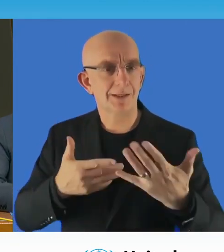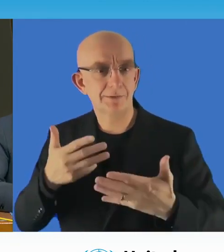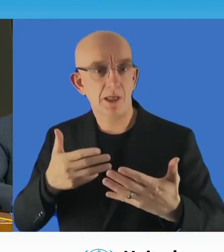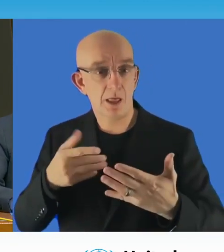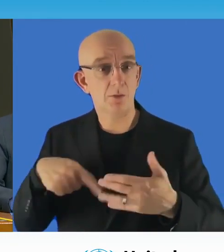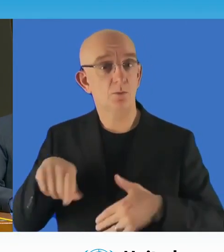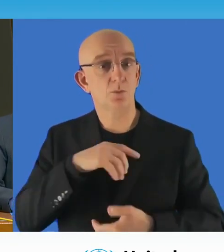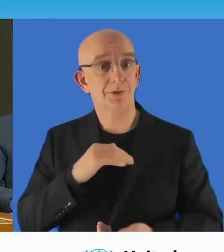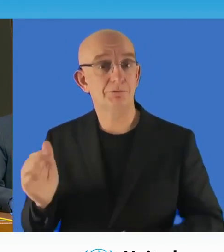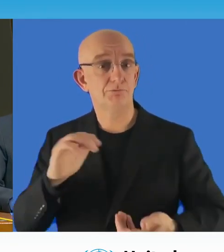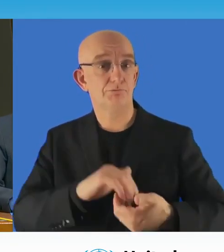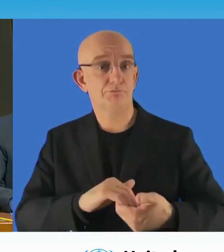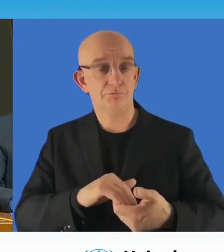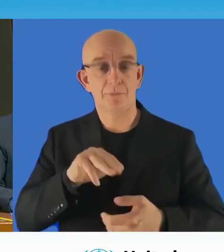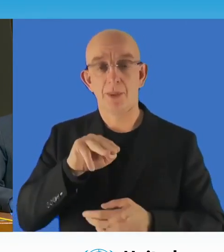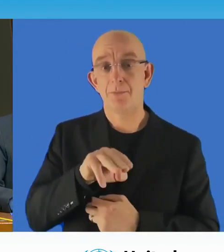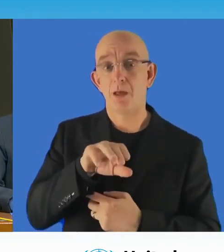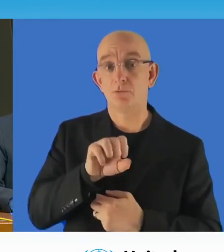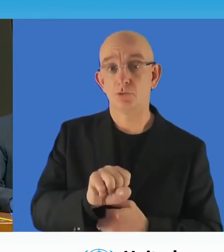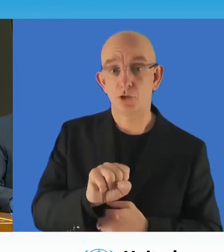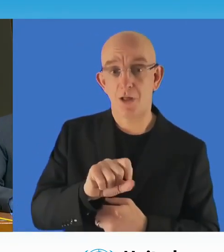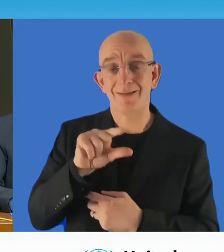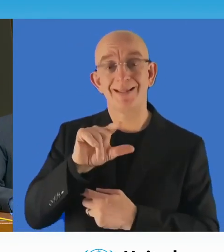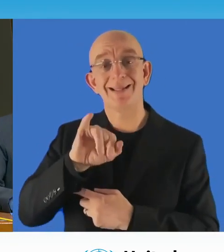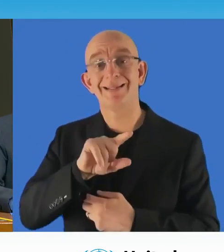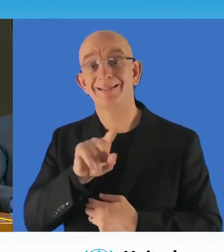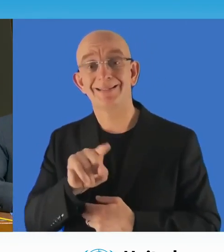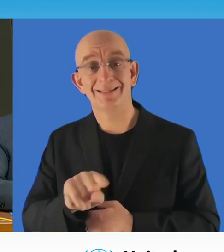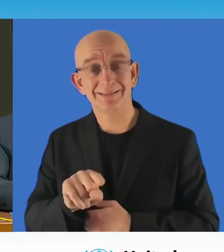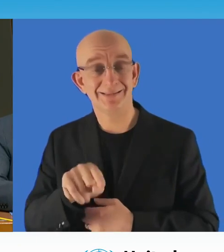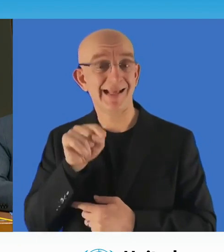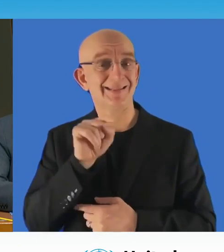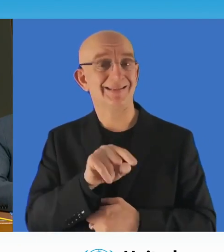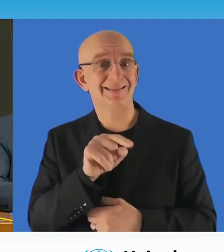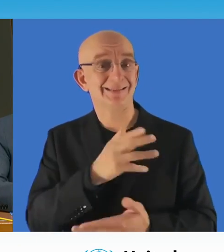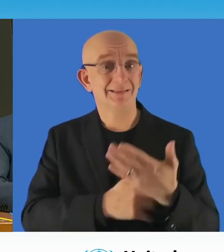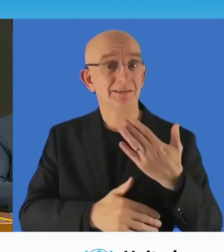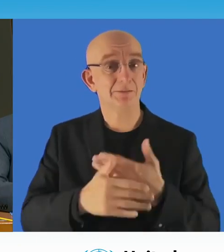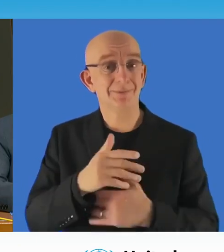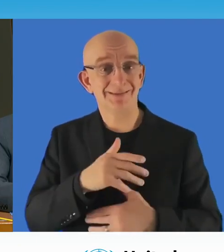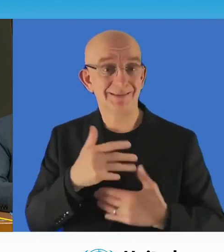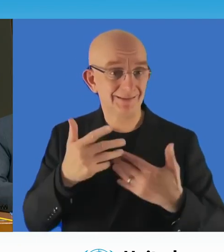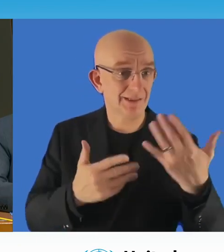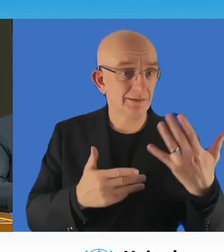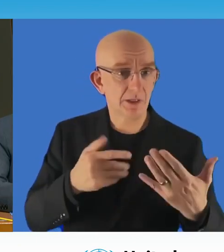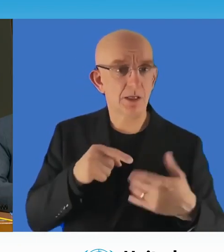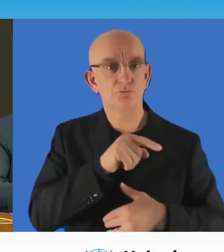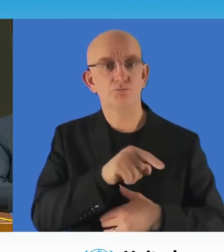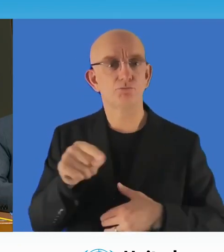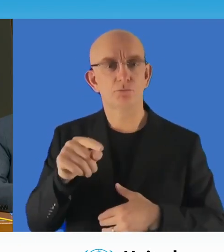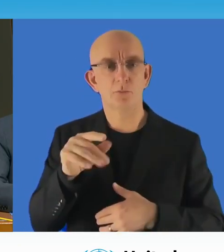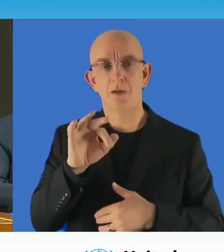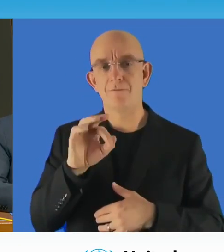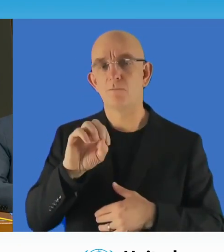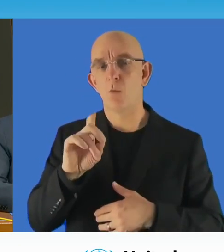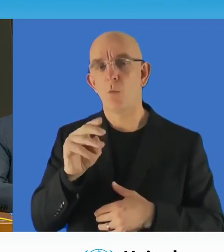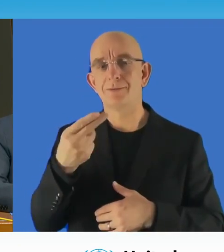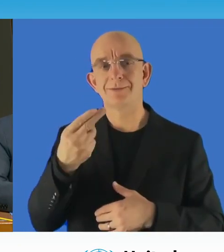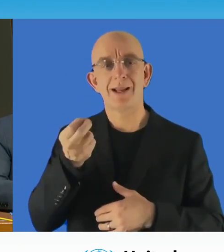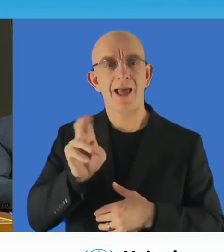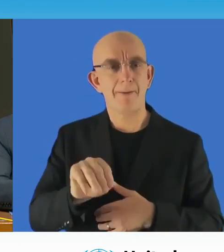University to establish a disability data Hub to access an use disability data across